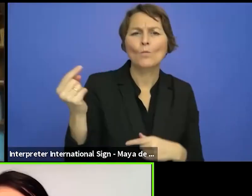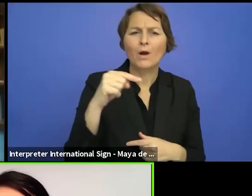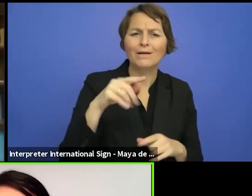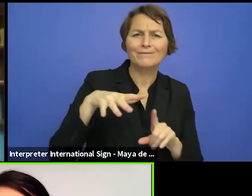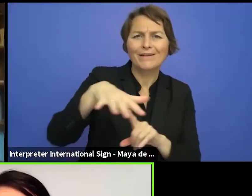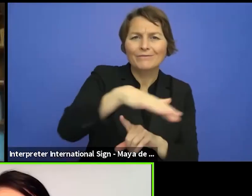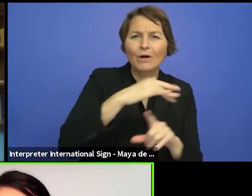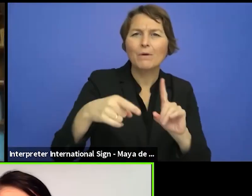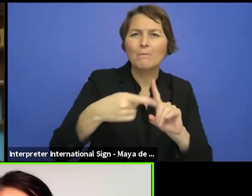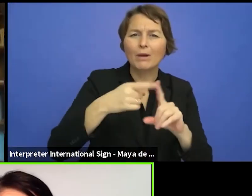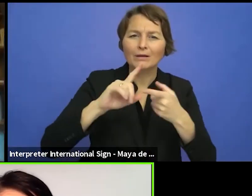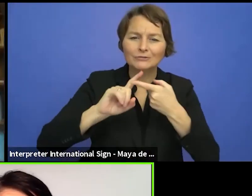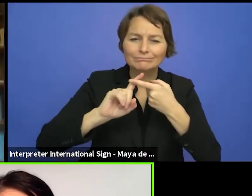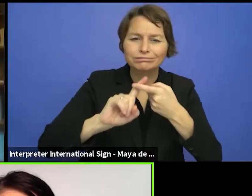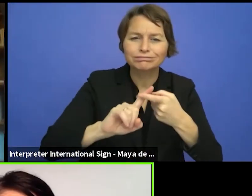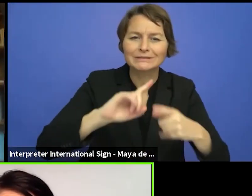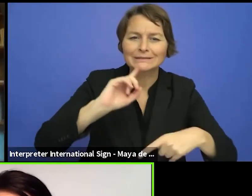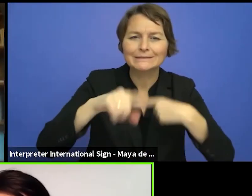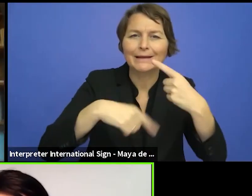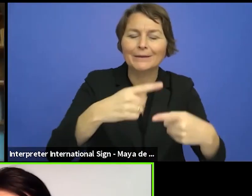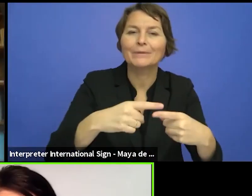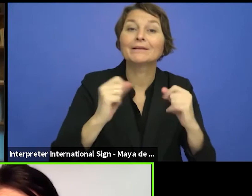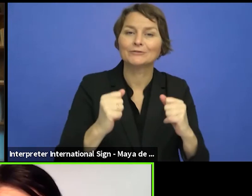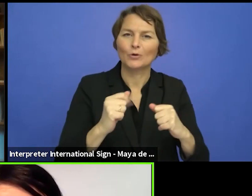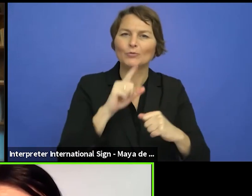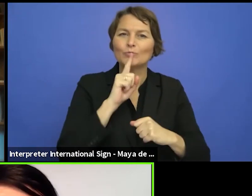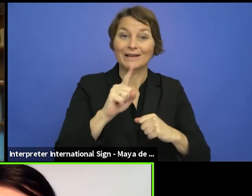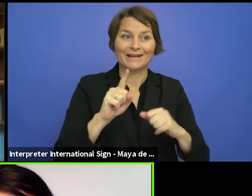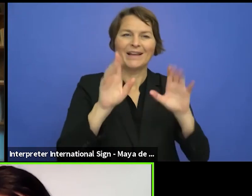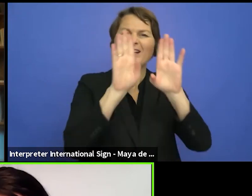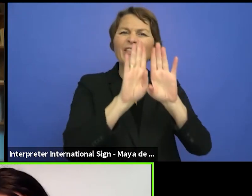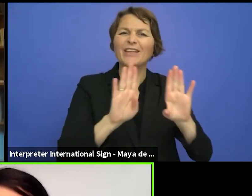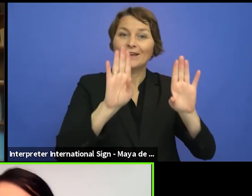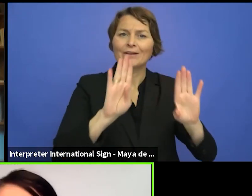EU Cultural Policies: Greening the theatre and performing arts sector. See you soon.